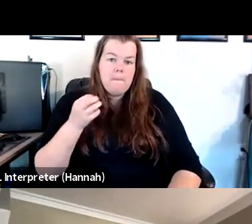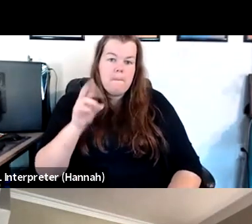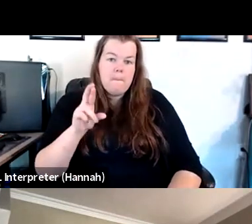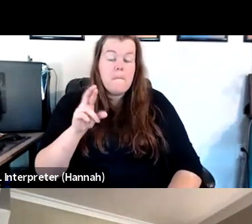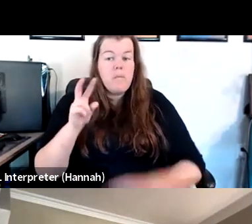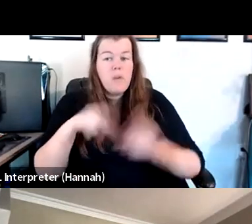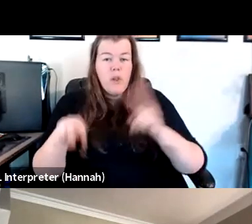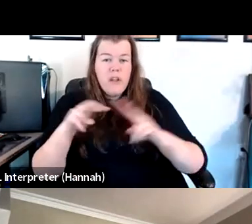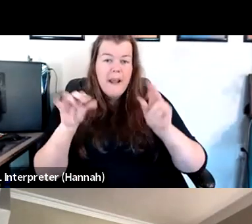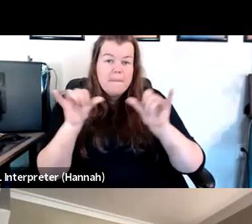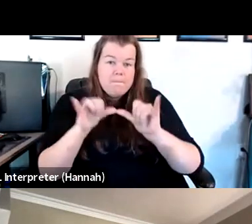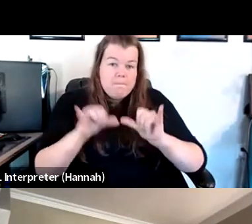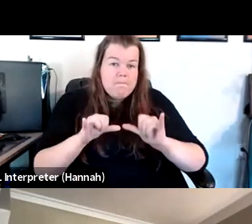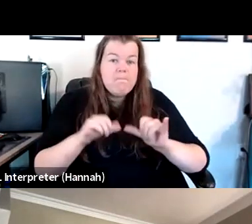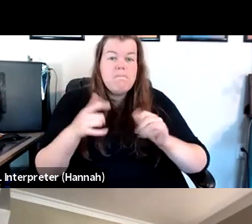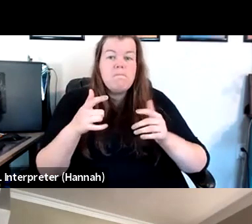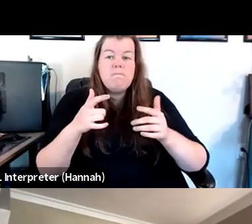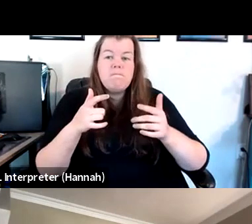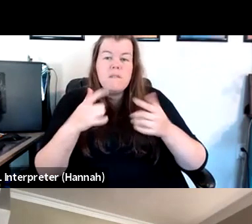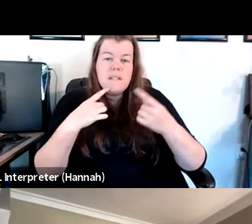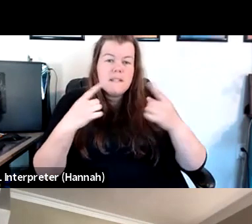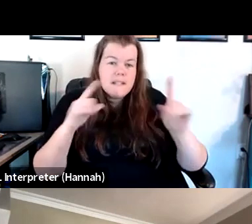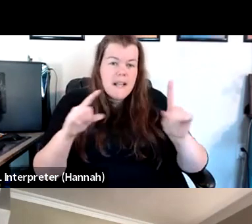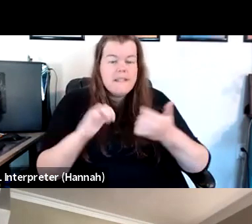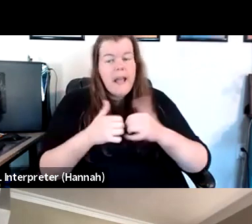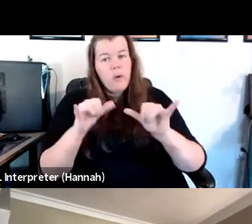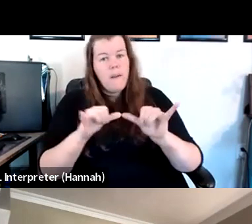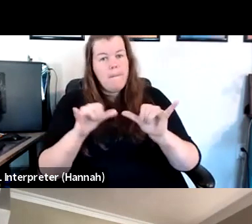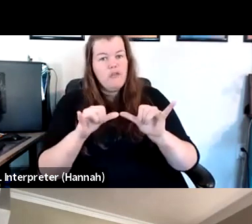and improvements and how to measure that as a state in terms of the implementation and